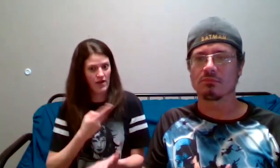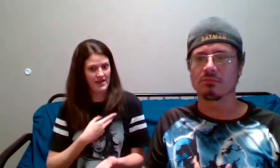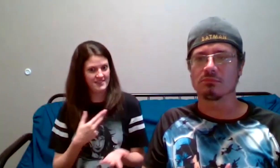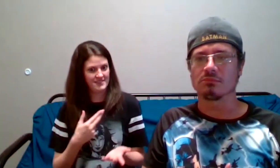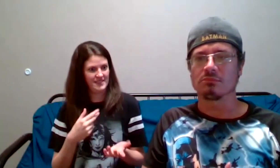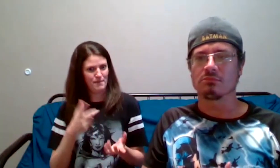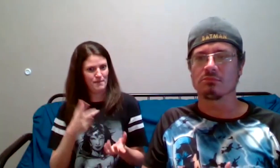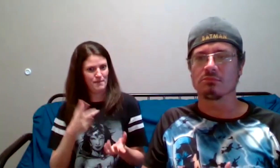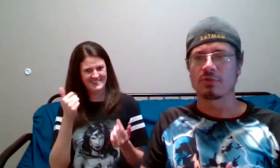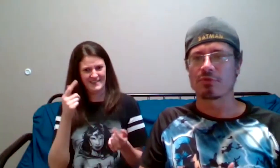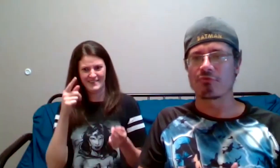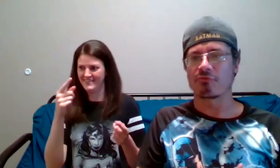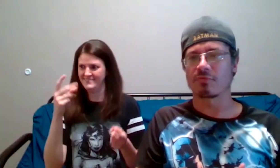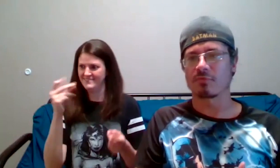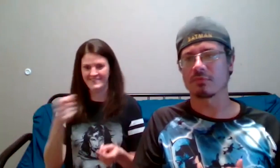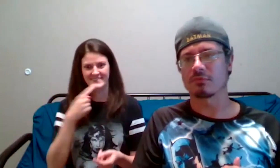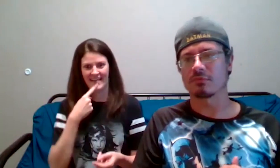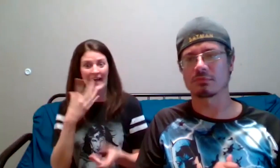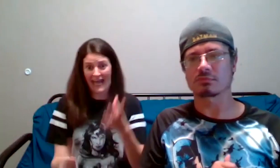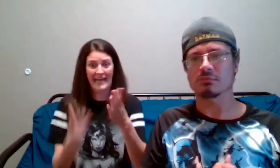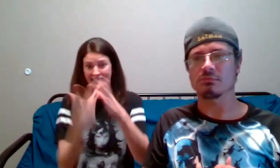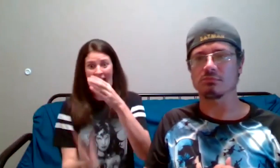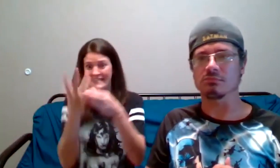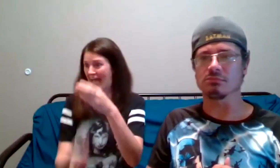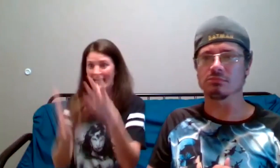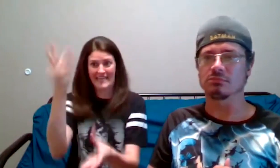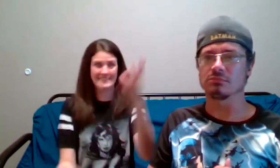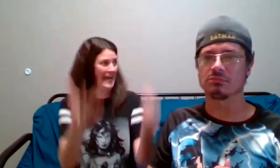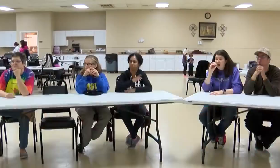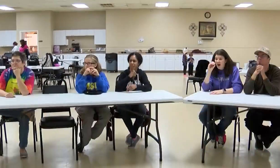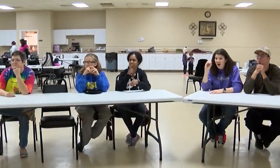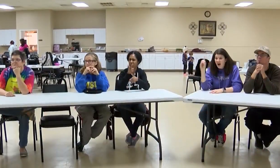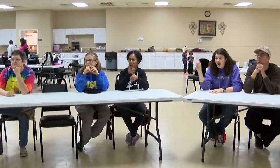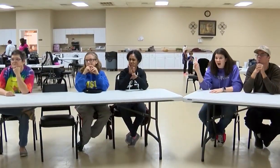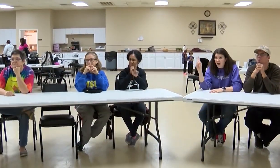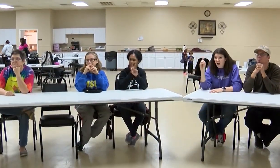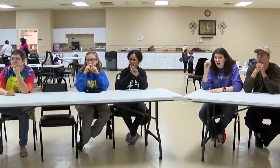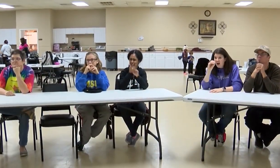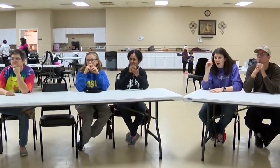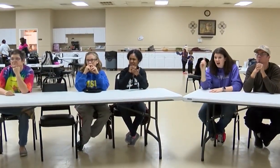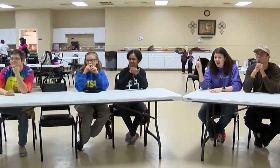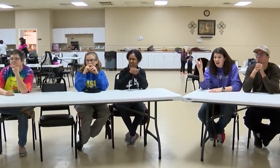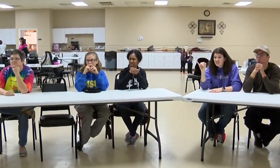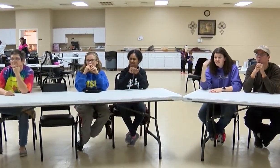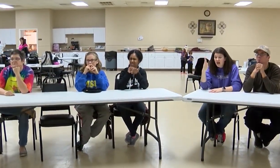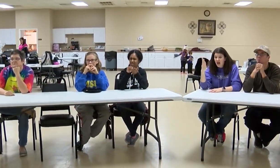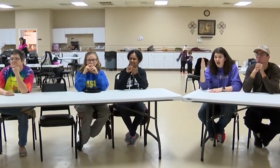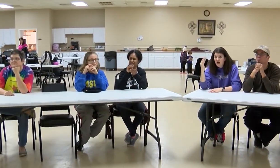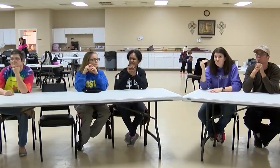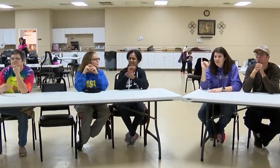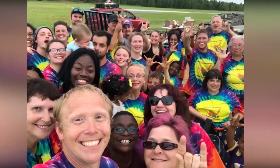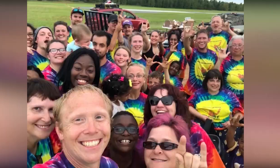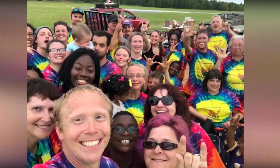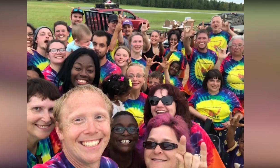OFTEN LEFT OUT OR DISREGARDED. SO THEY WANT TO EDUCATE THE COMMUNITY ABOUT DEAF CULTURE, WHICH VALUES FRIENDSHIP AND A